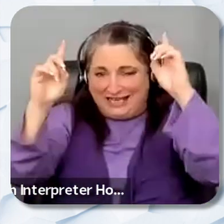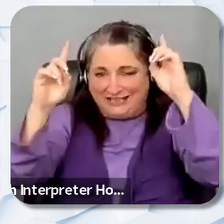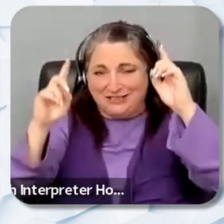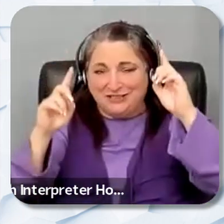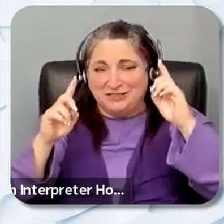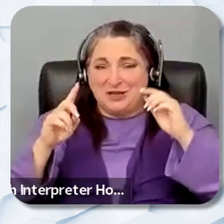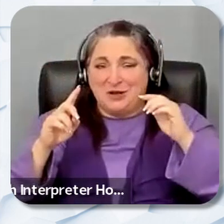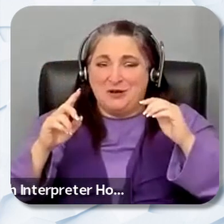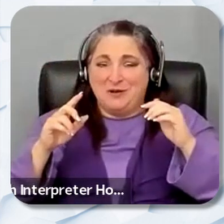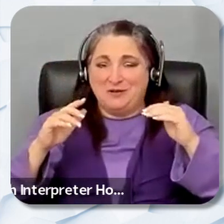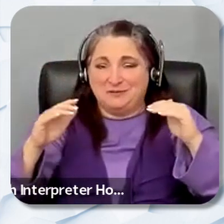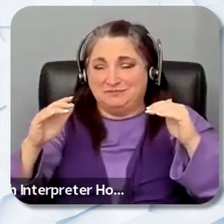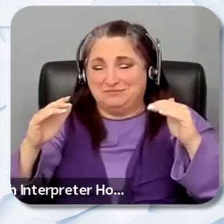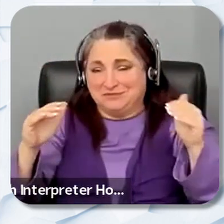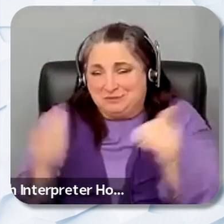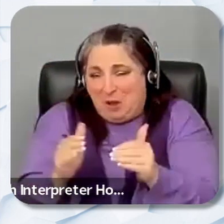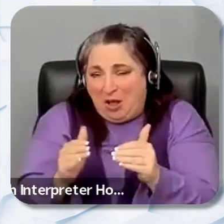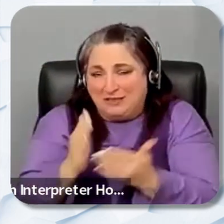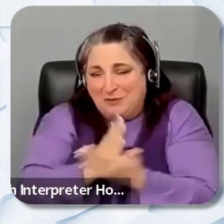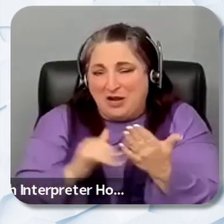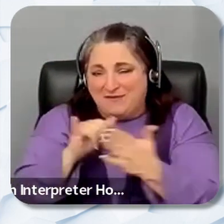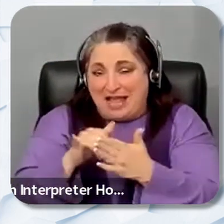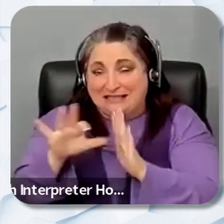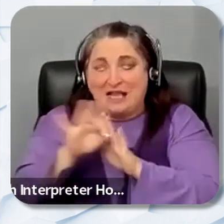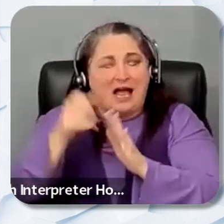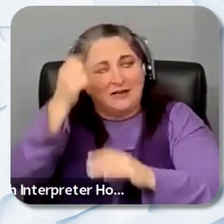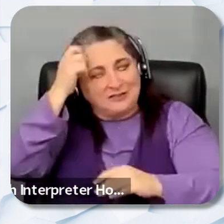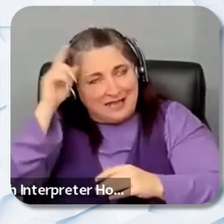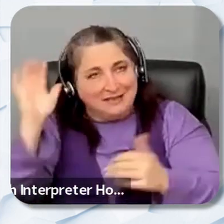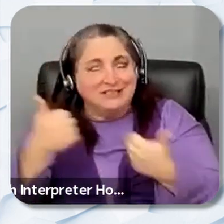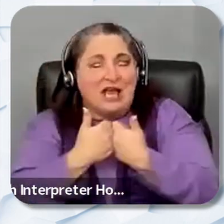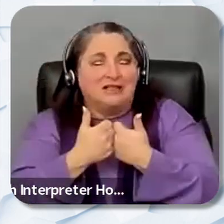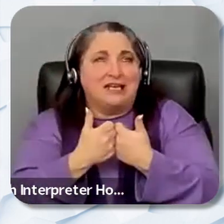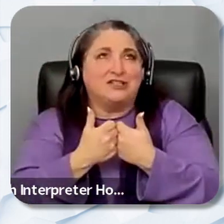selection, unfortunately. I mean, I understand the challenges associated with that, because